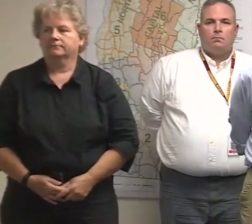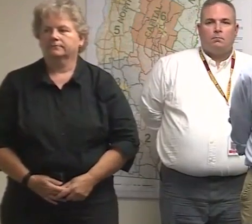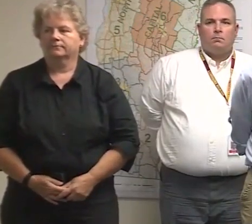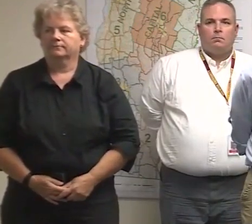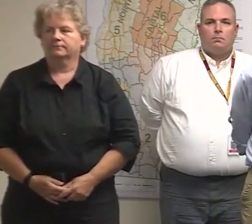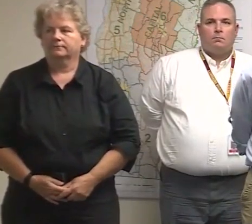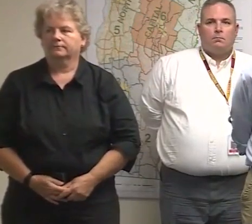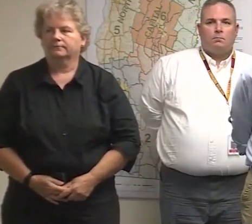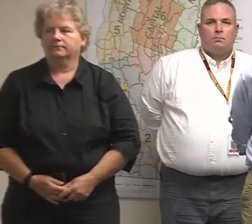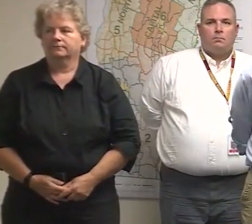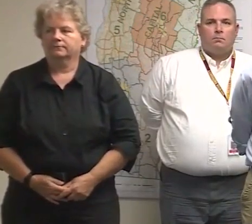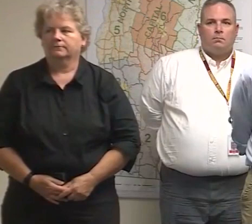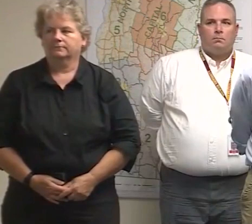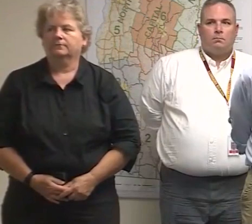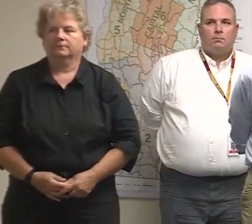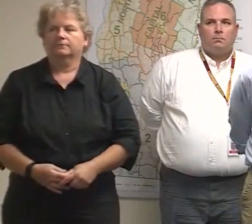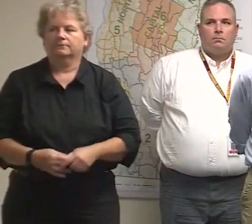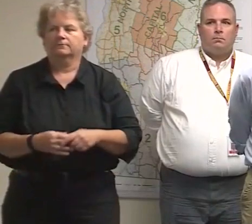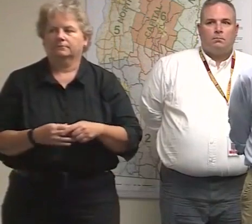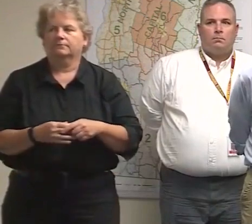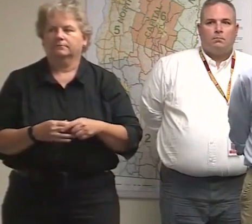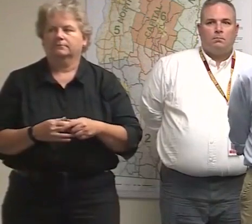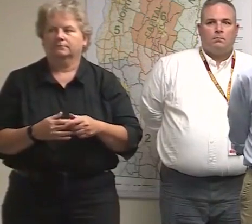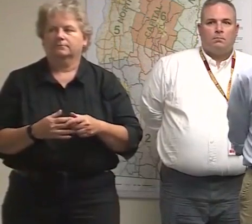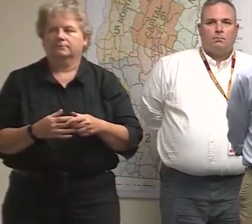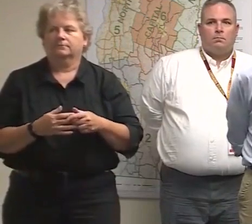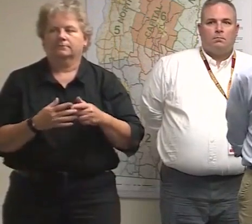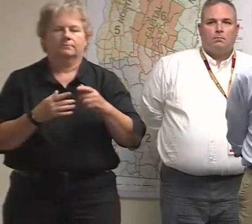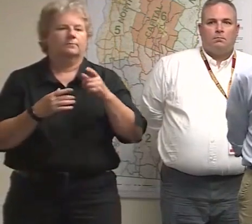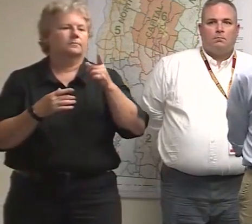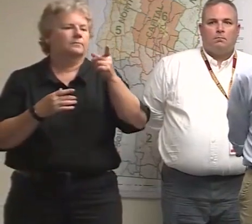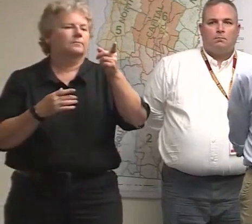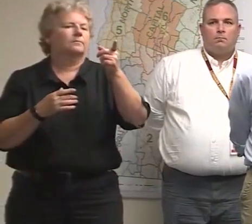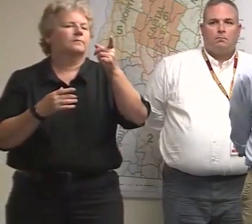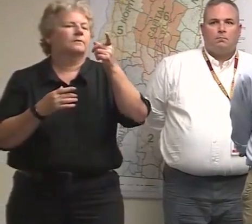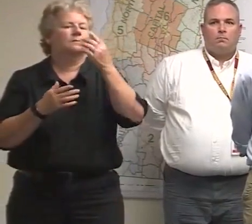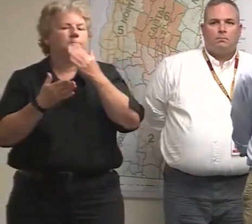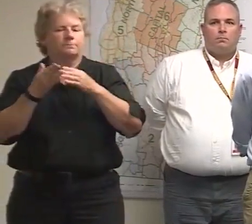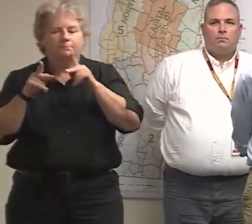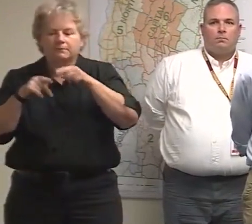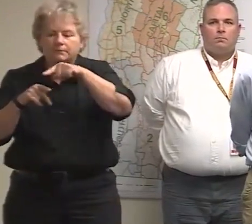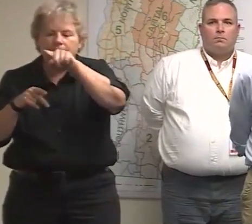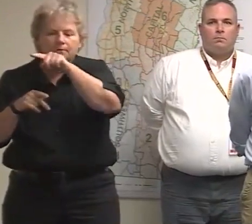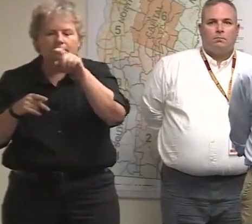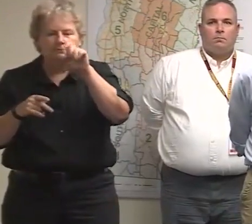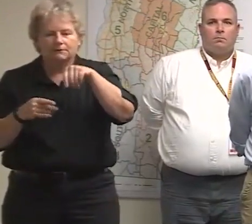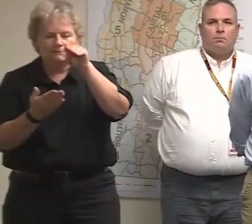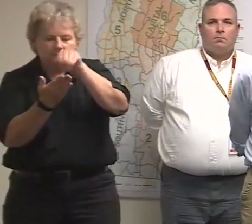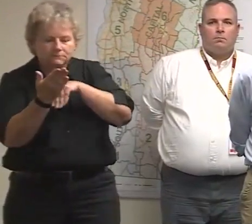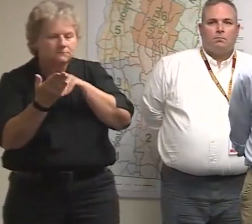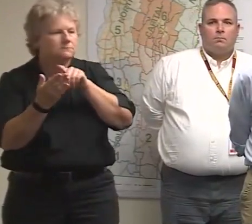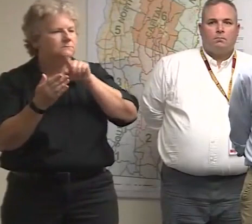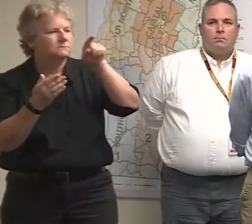SO IT’S YET TO BE DETERMINED IF THAT MONEY WILL BE AVAILABLE. BUT THAT’S CERTAINLY A START, THAT 25 WILL WORK FORWARD. 10% MATCH.